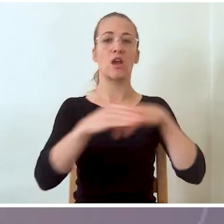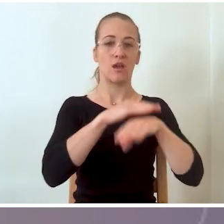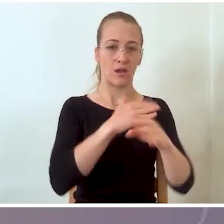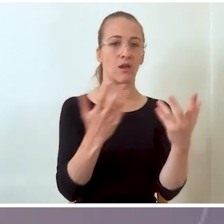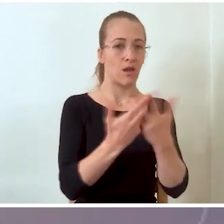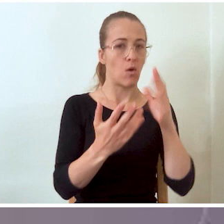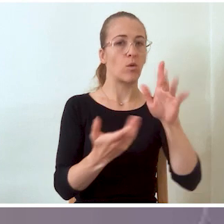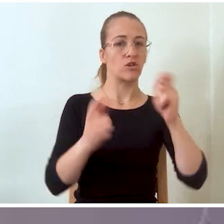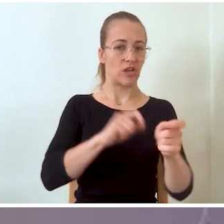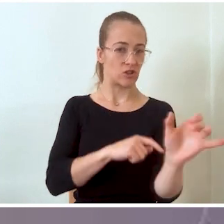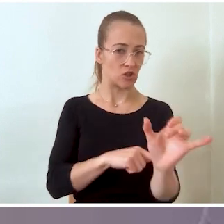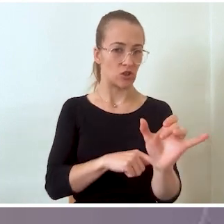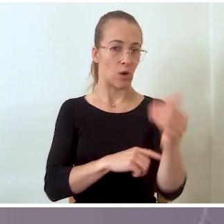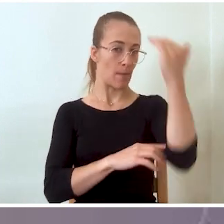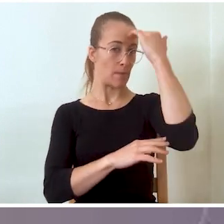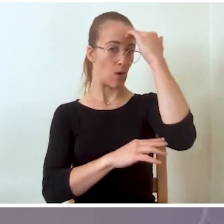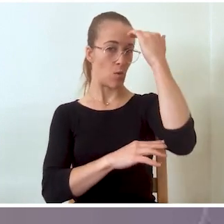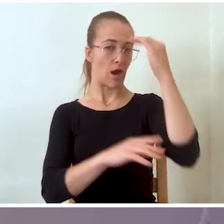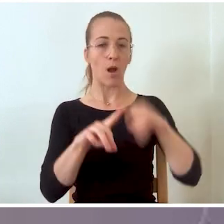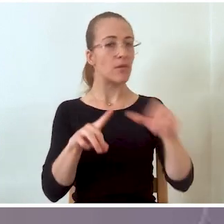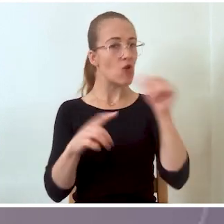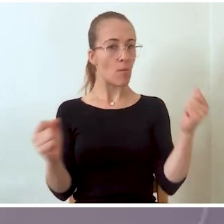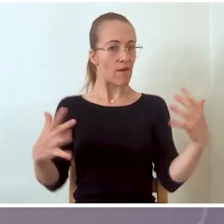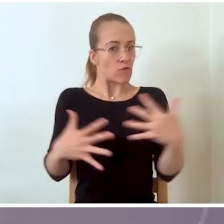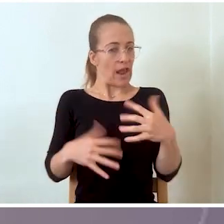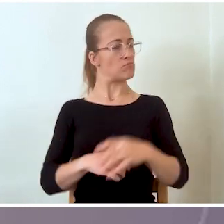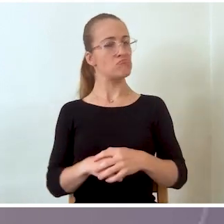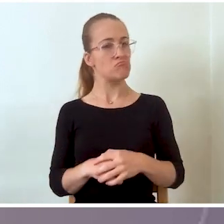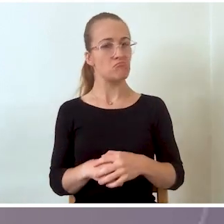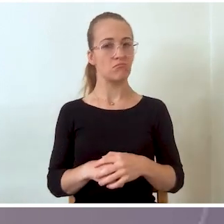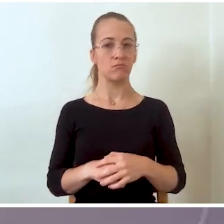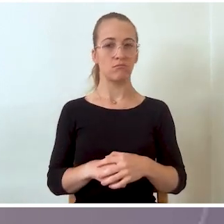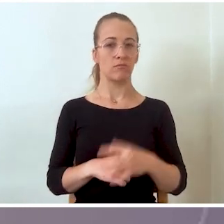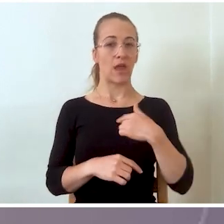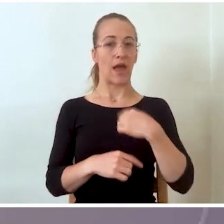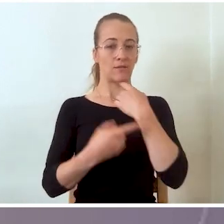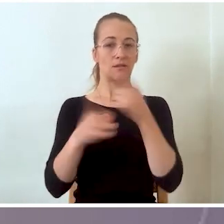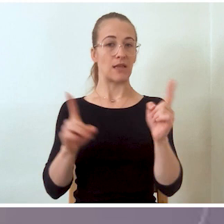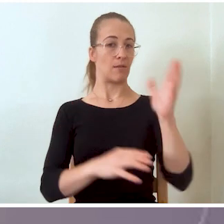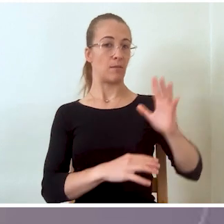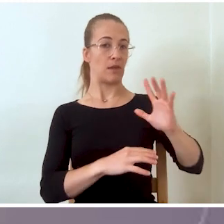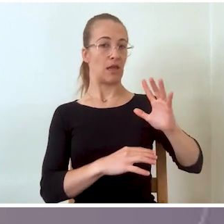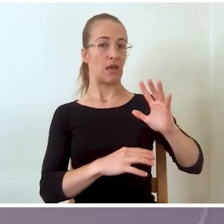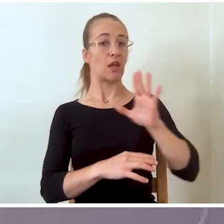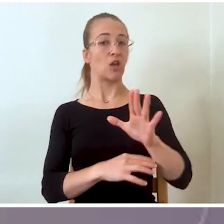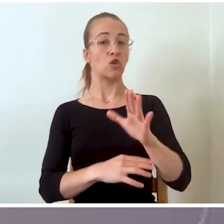and so be aware of that, but also don't be afraid of it, because as I said at the beginning, imagine your best client, your best friend,